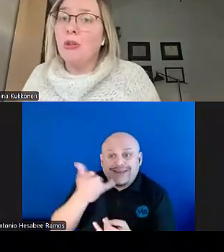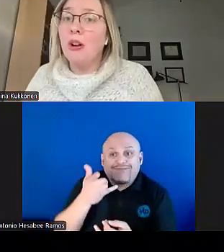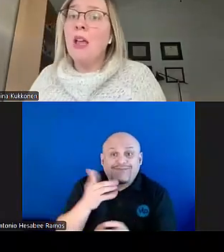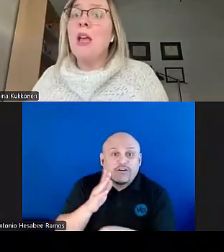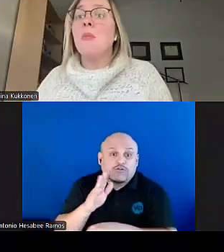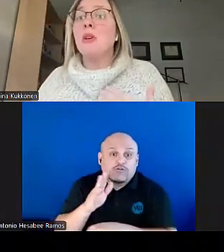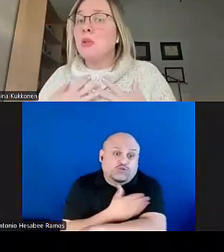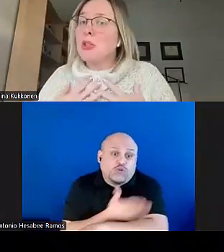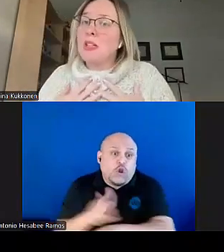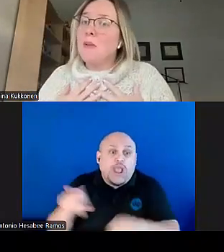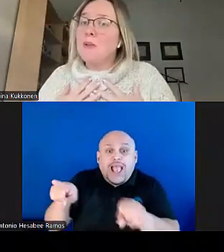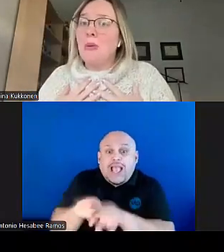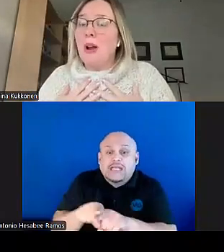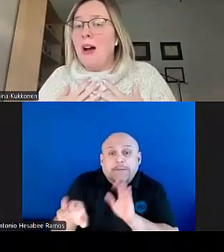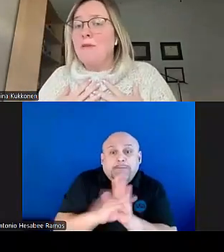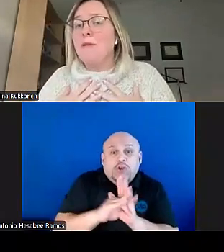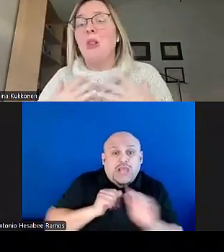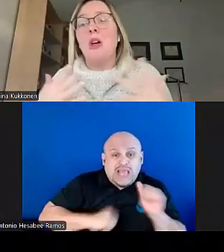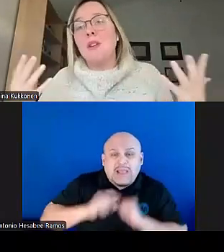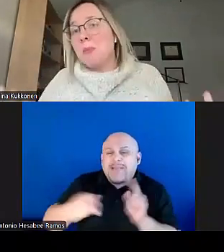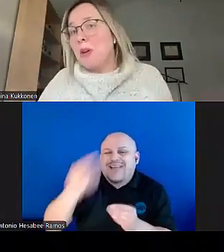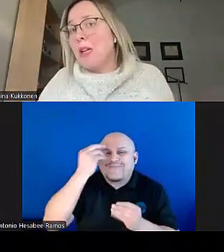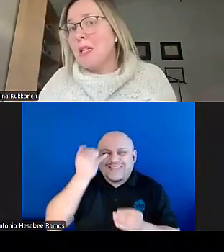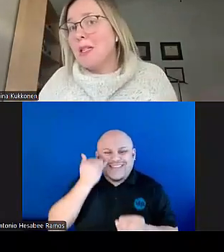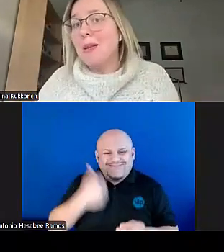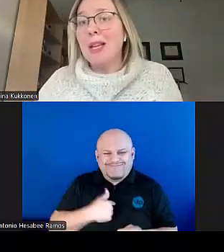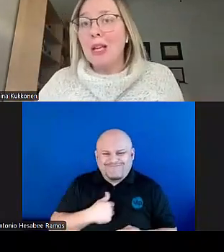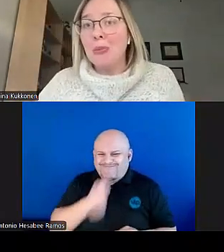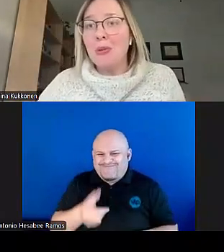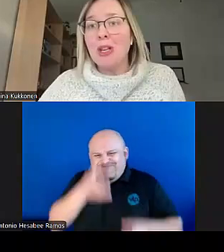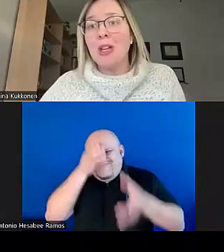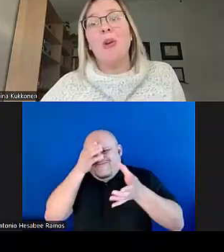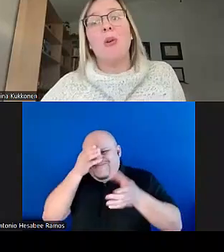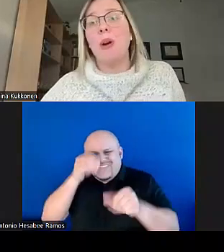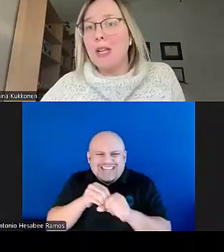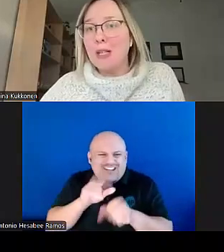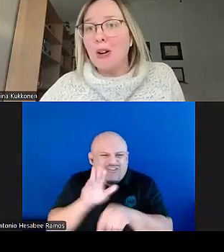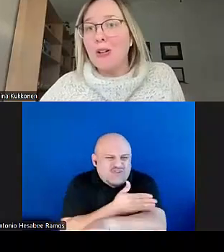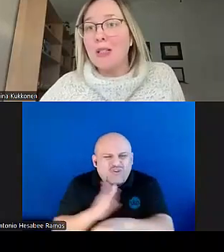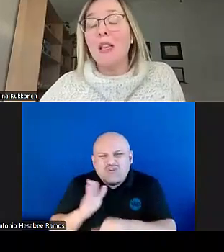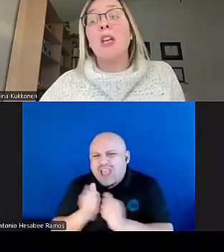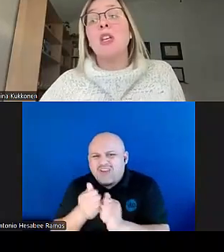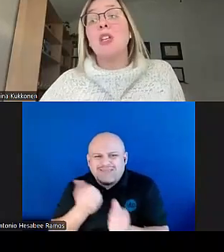genre, but you yourself don't have a lot of experience in making music or writing songs,